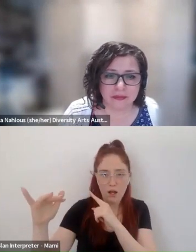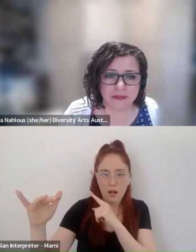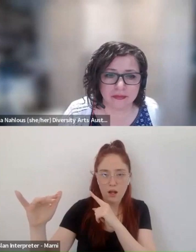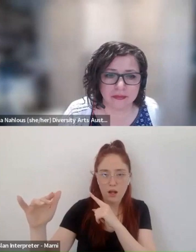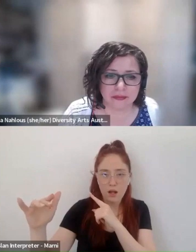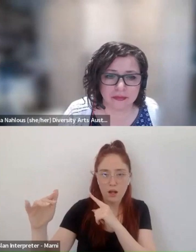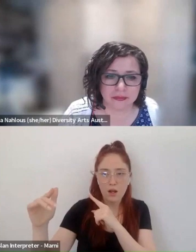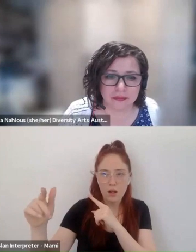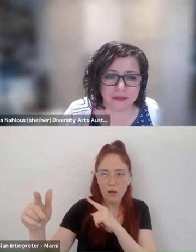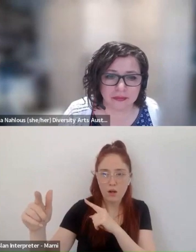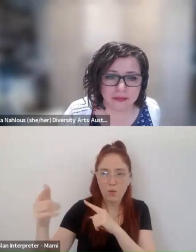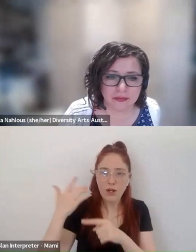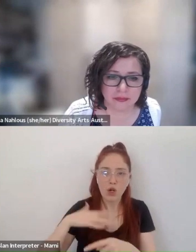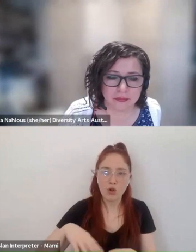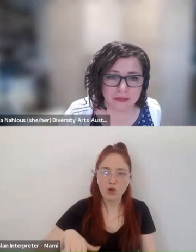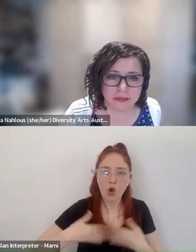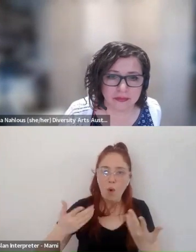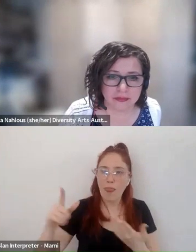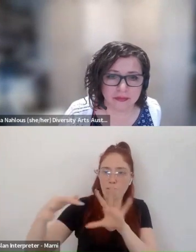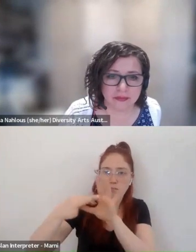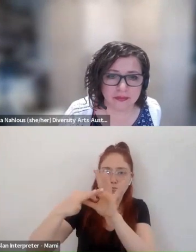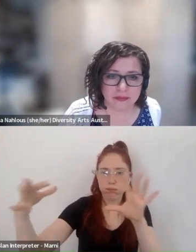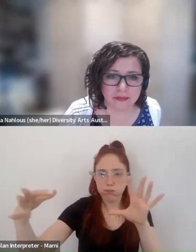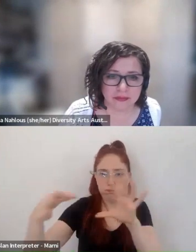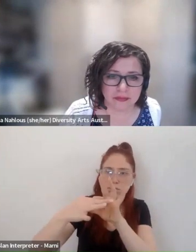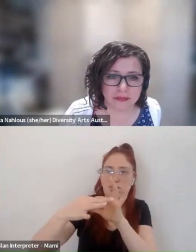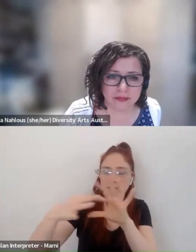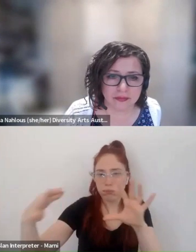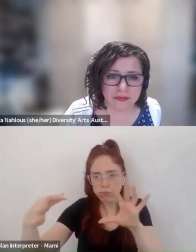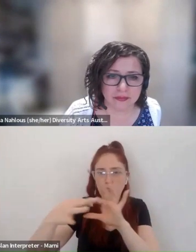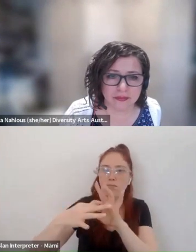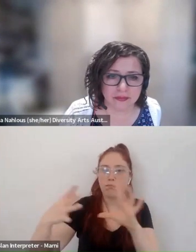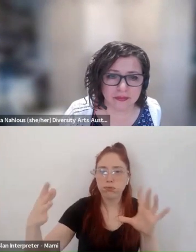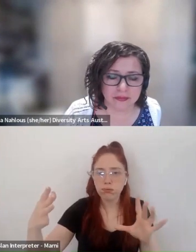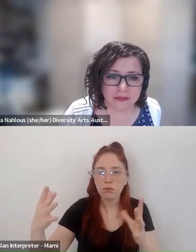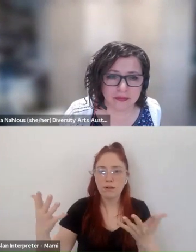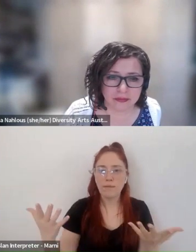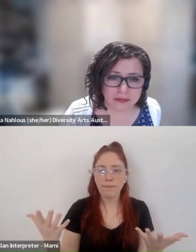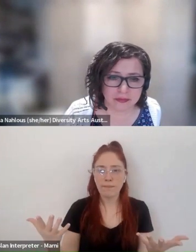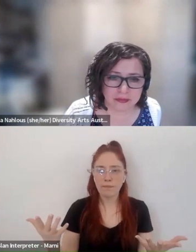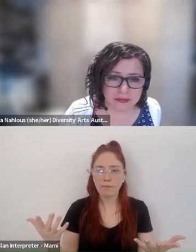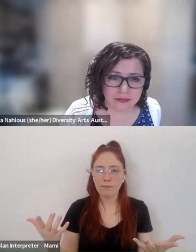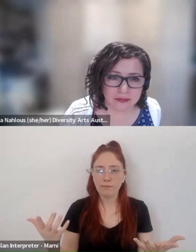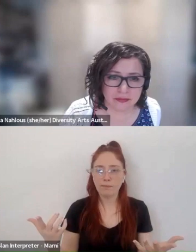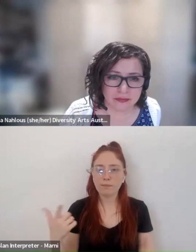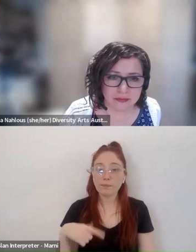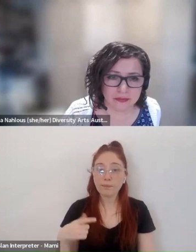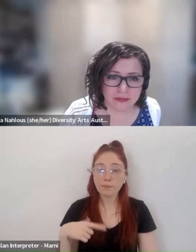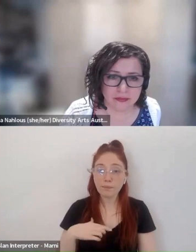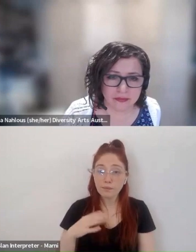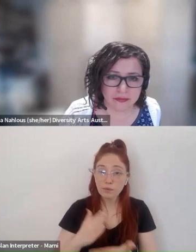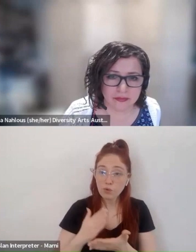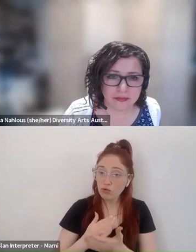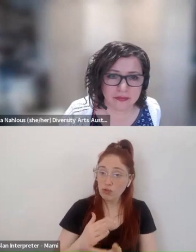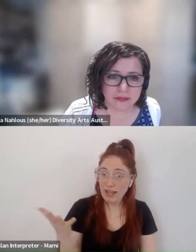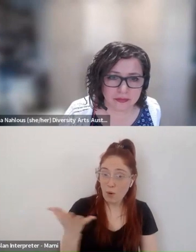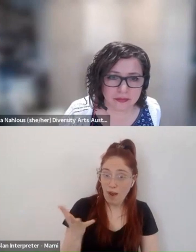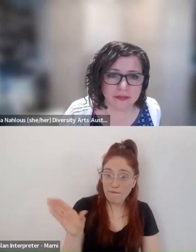with you. Because what we found was that there was no spaces in that community to actually do what we're doing. Now. I'm